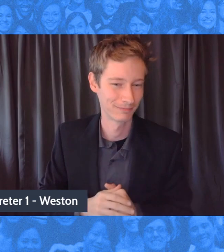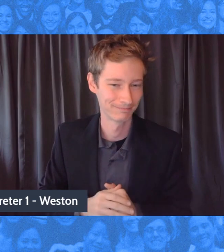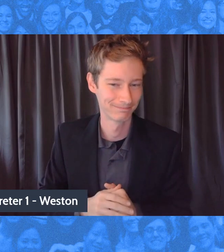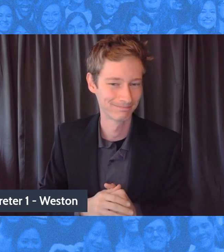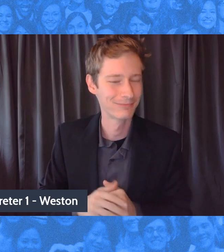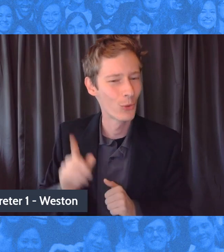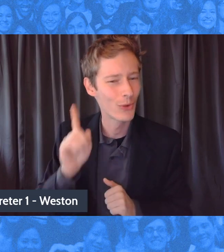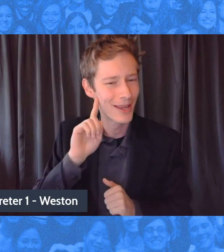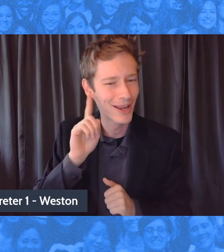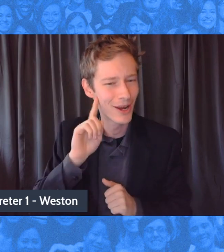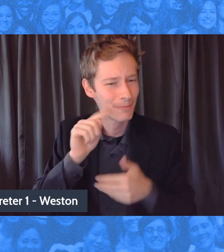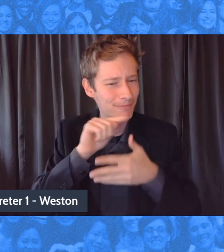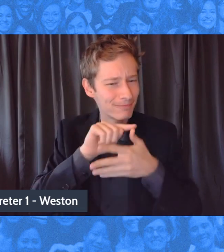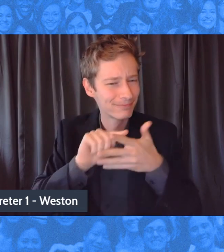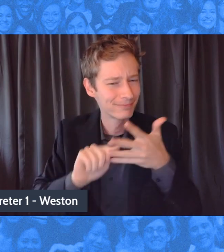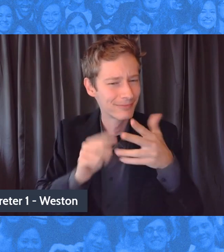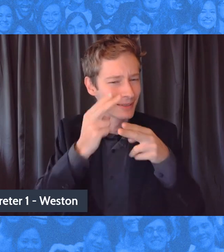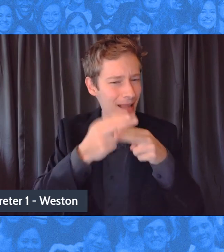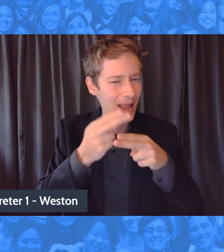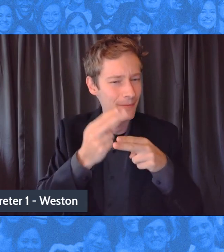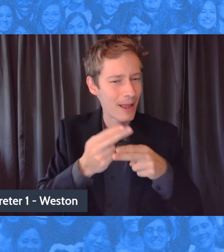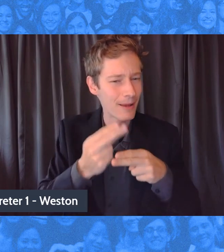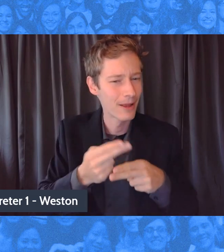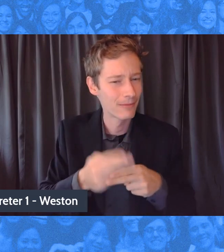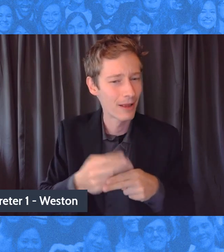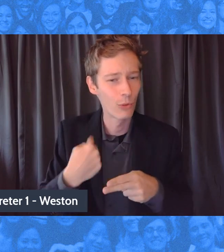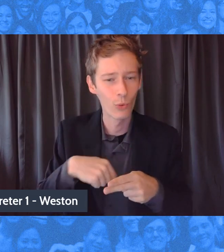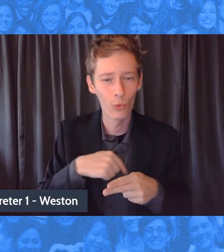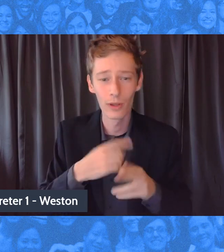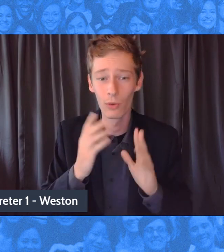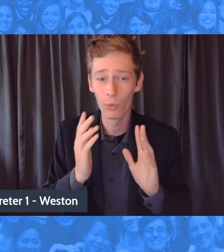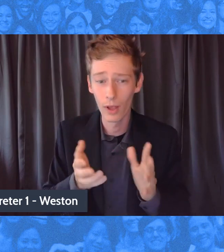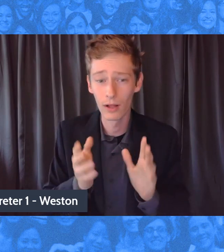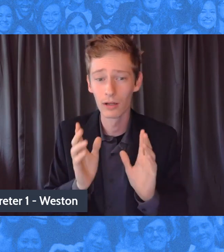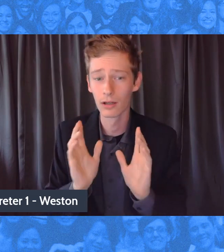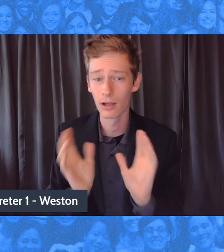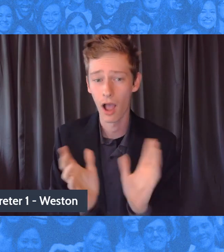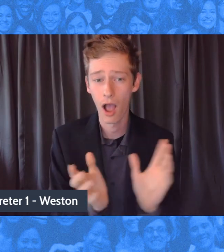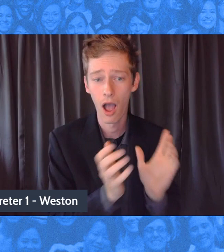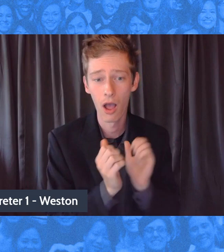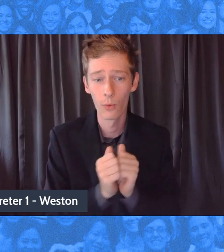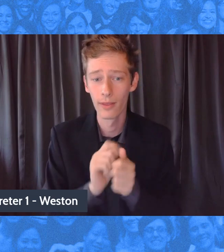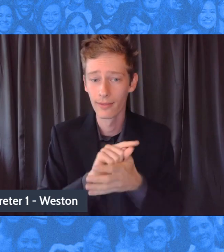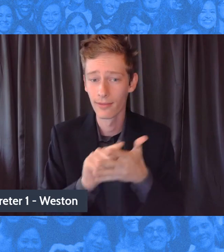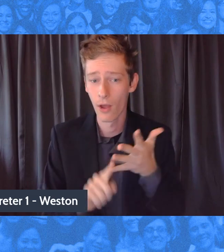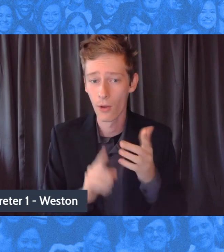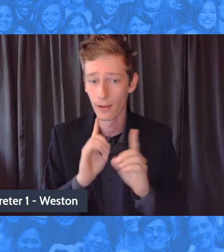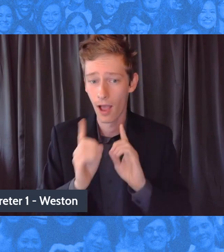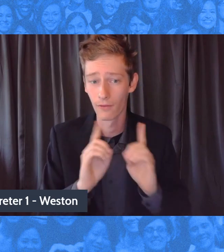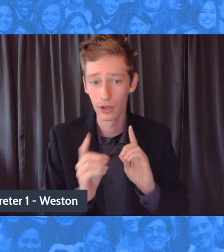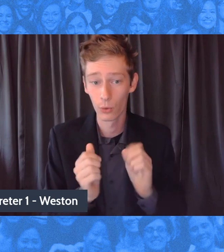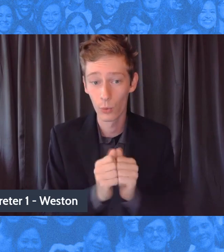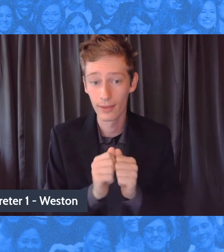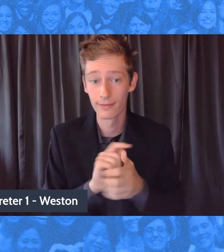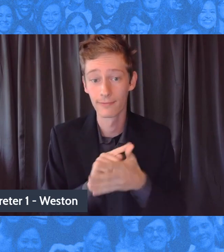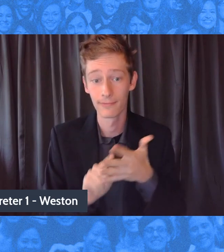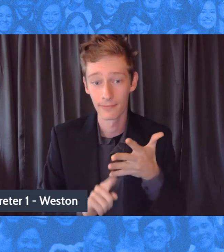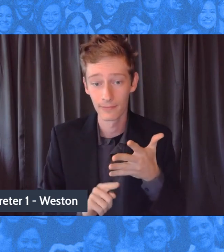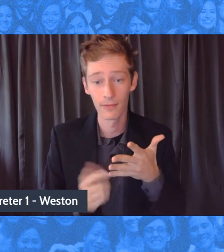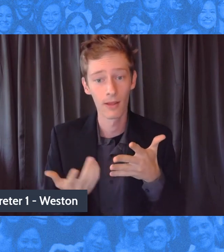that we're going to have the opportunity to be in conversation with them, and hear from and to be in conversation